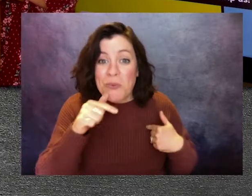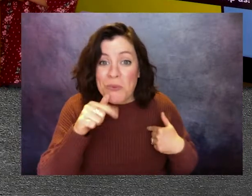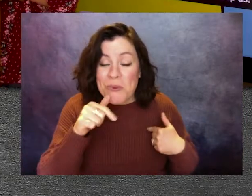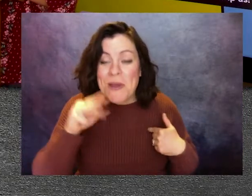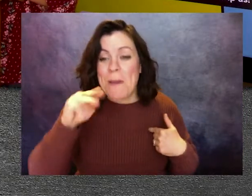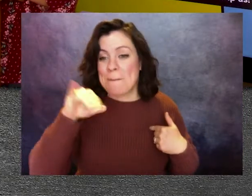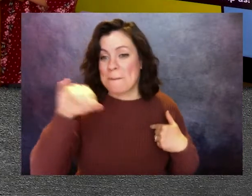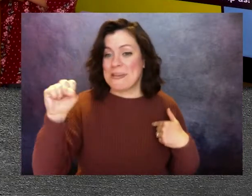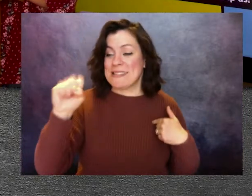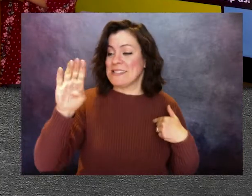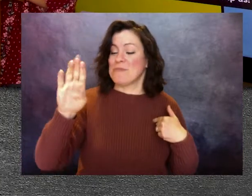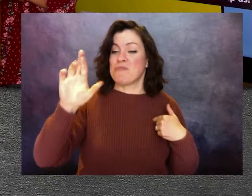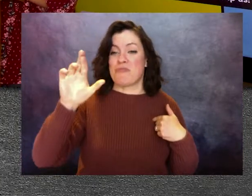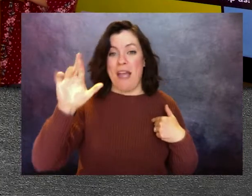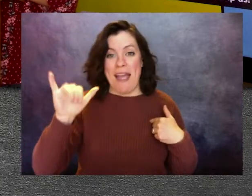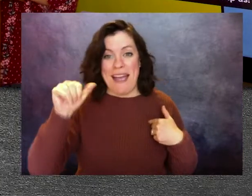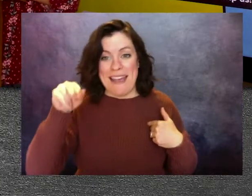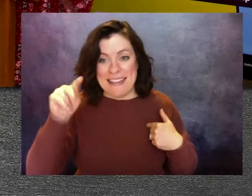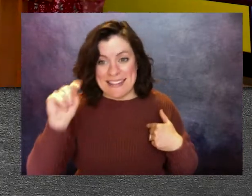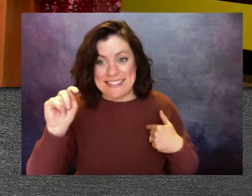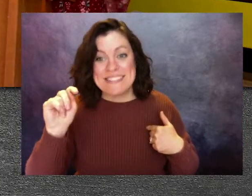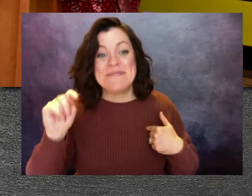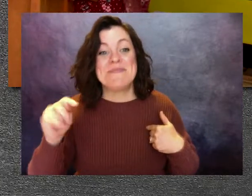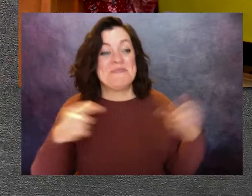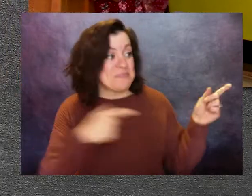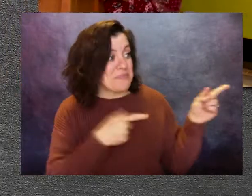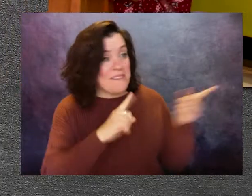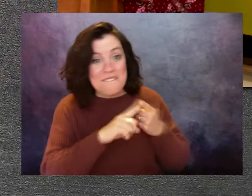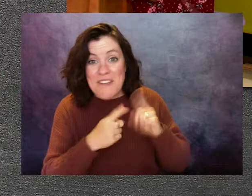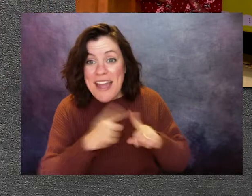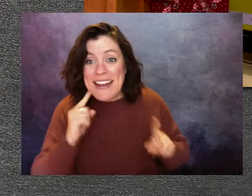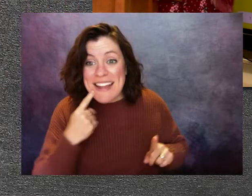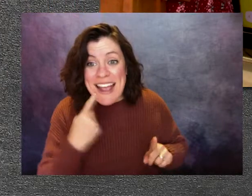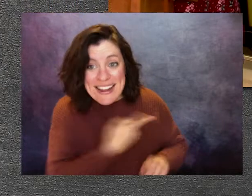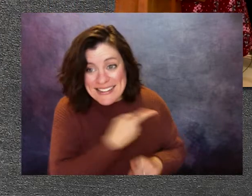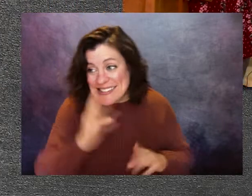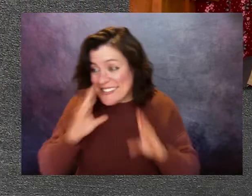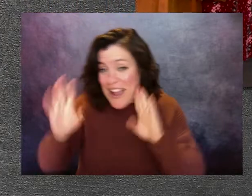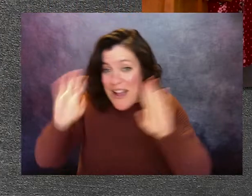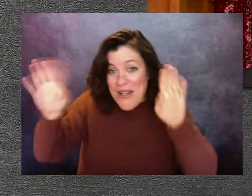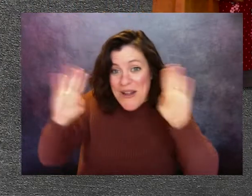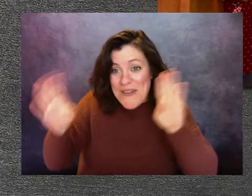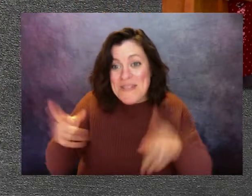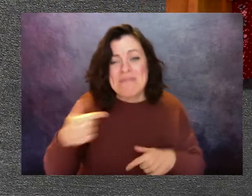Candy, can you say hi? Hi. We love learning with kiddos, just like you.